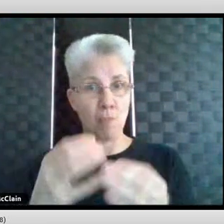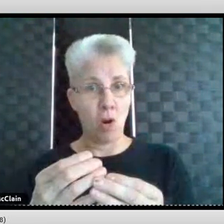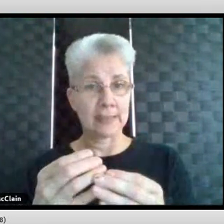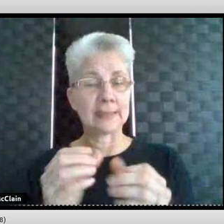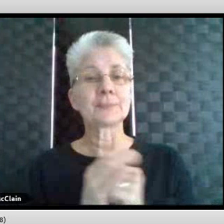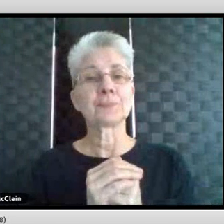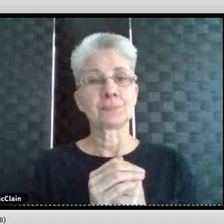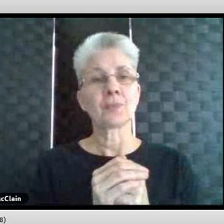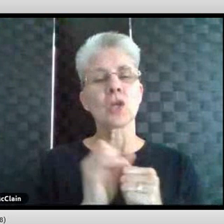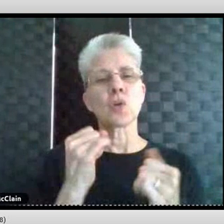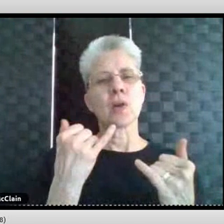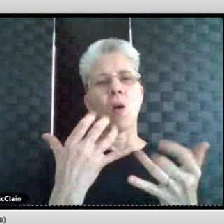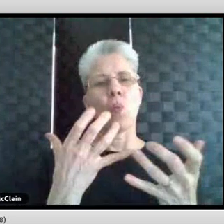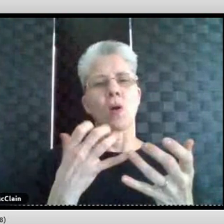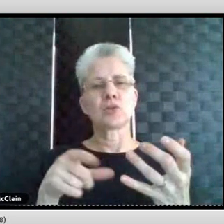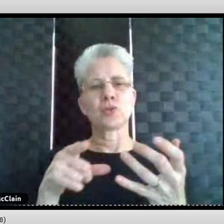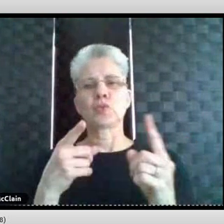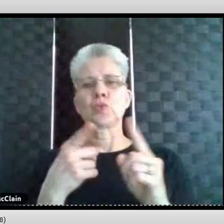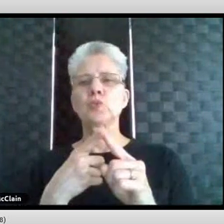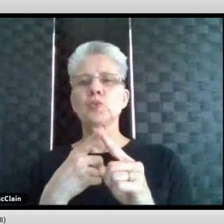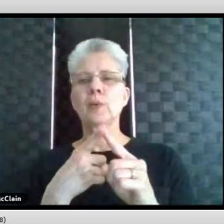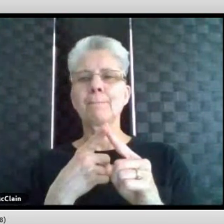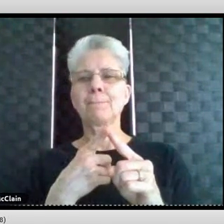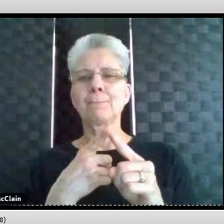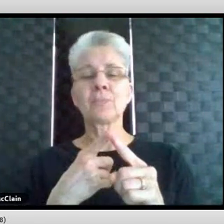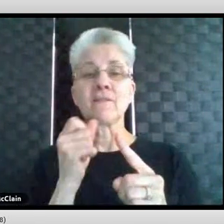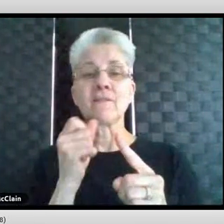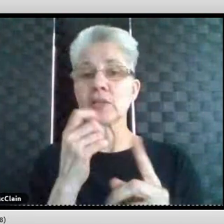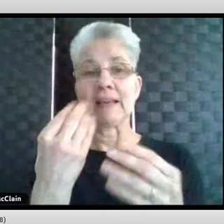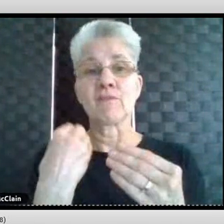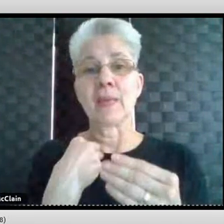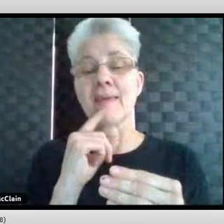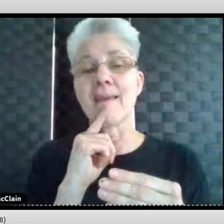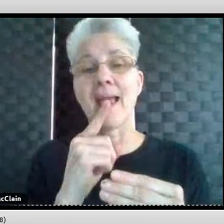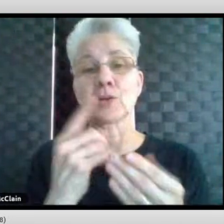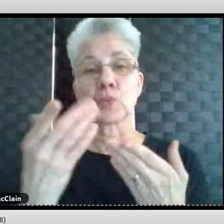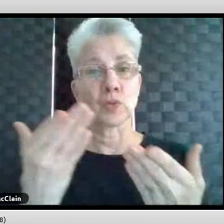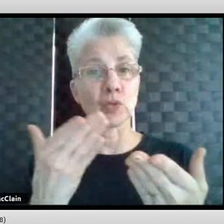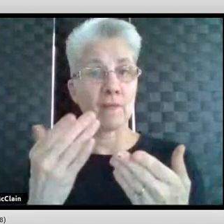So now I want you to, if you didn't give me the actual service that you're going to provide,